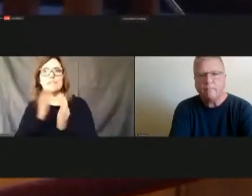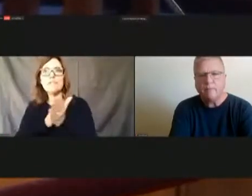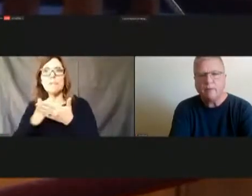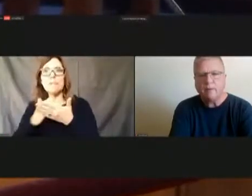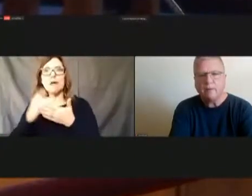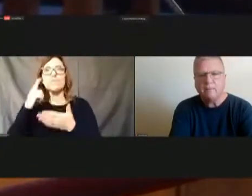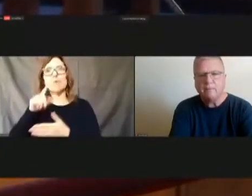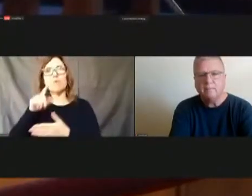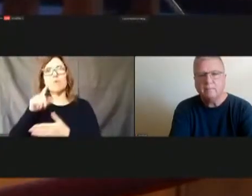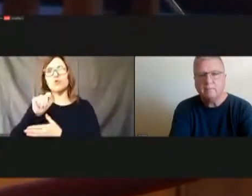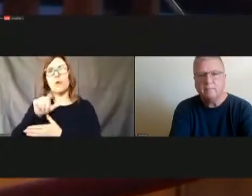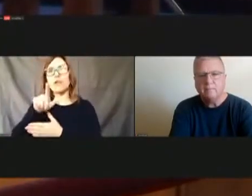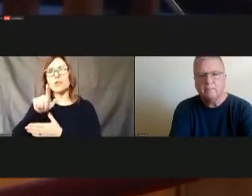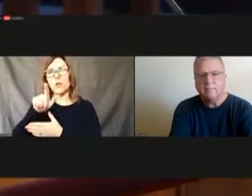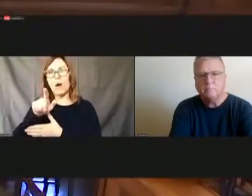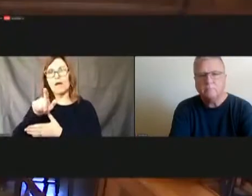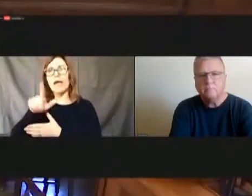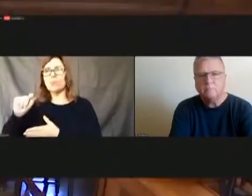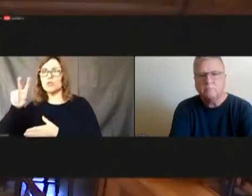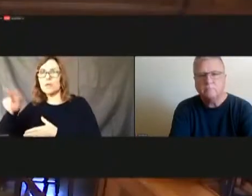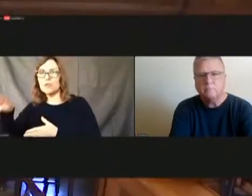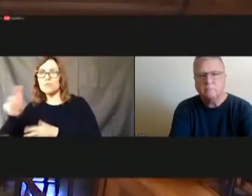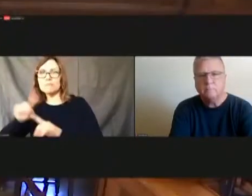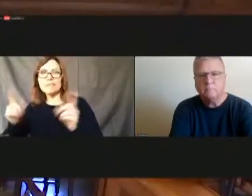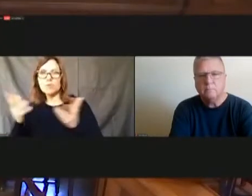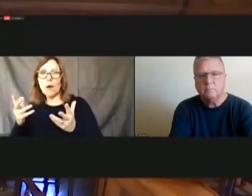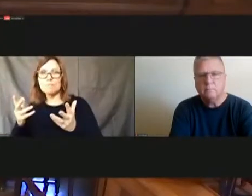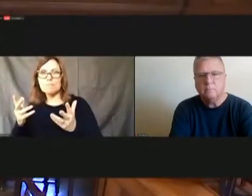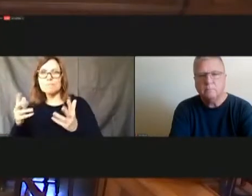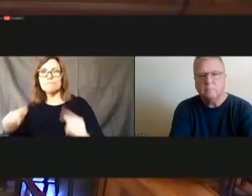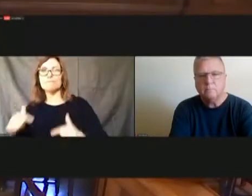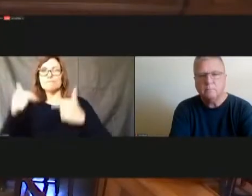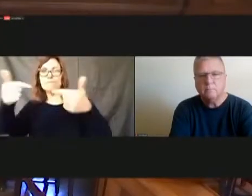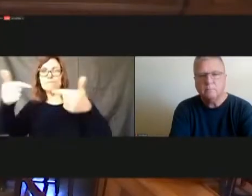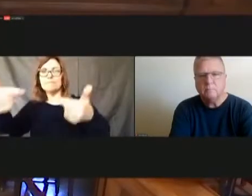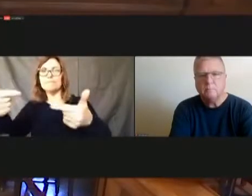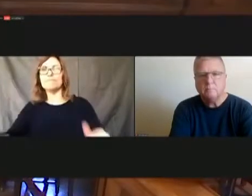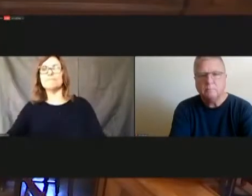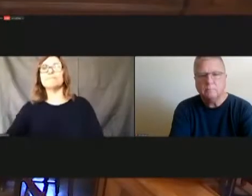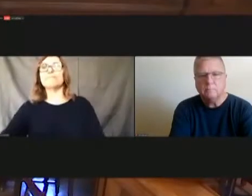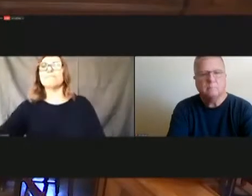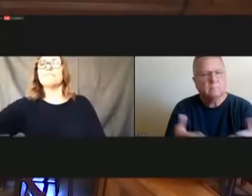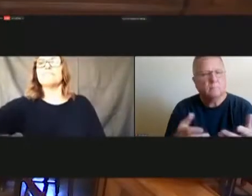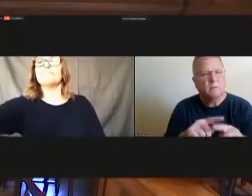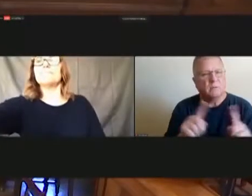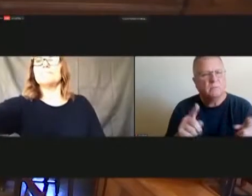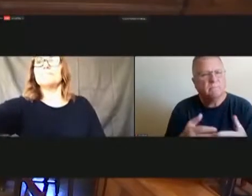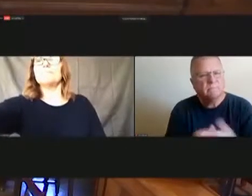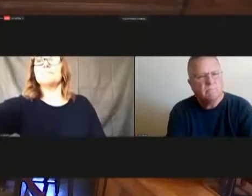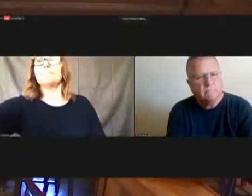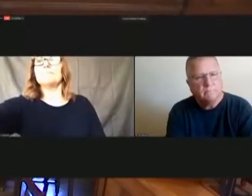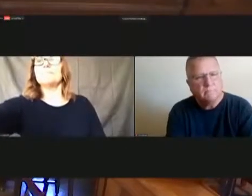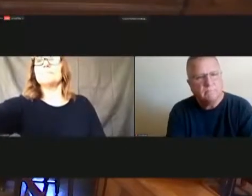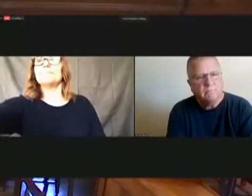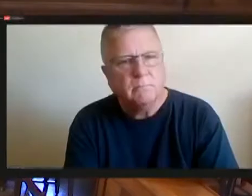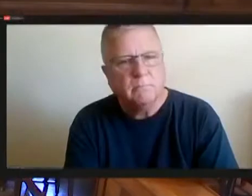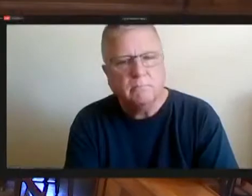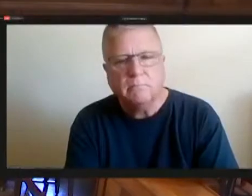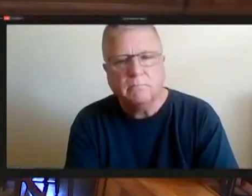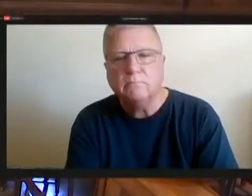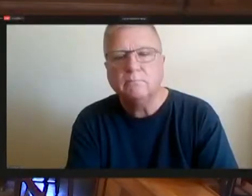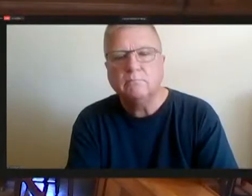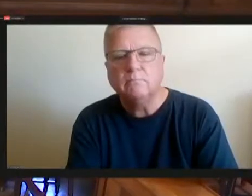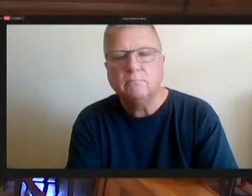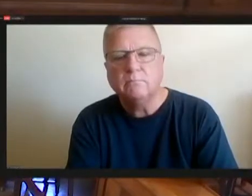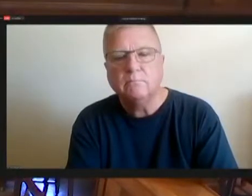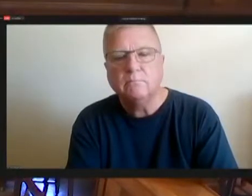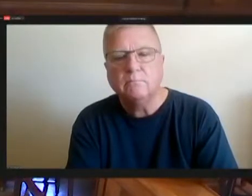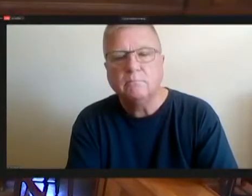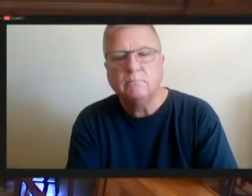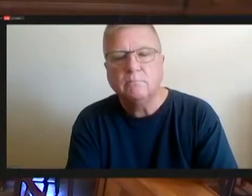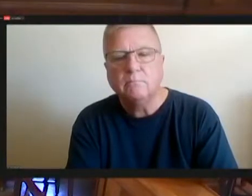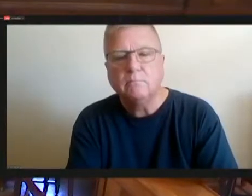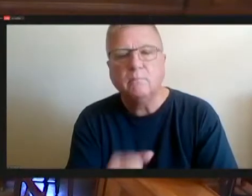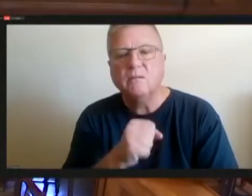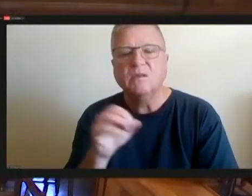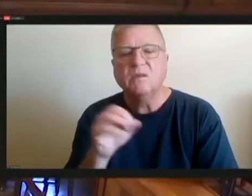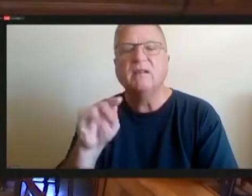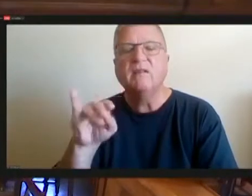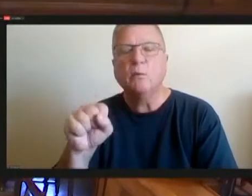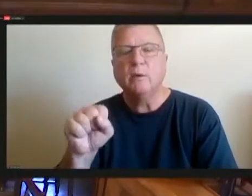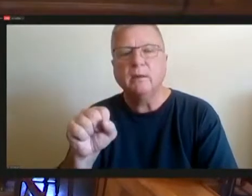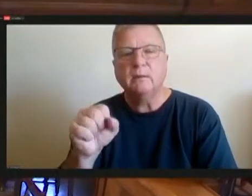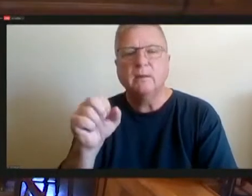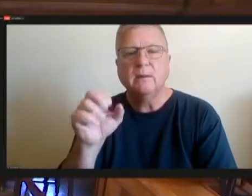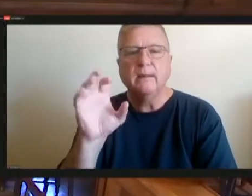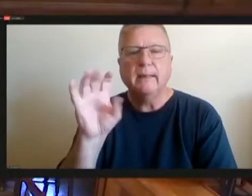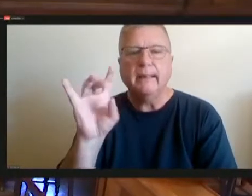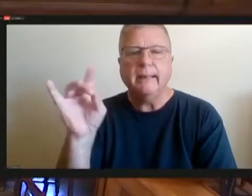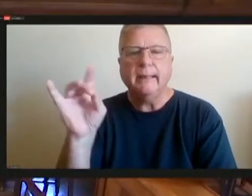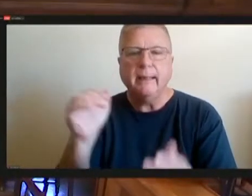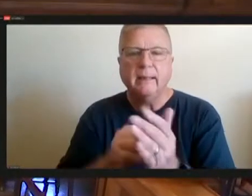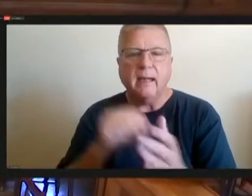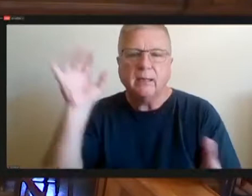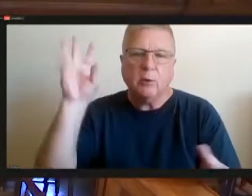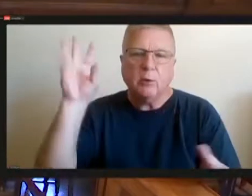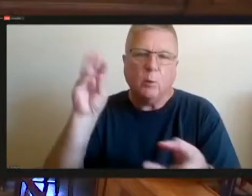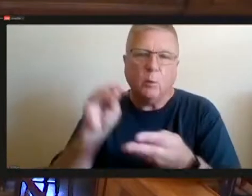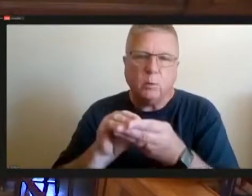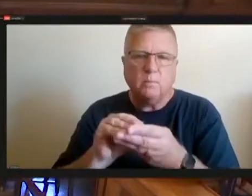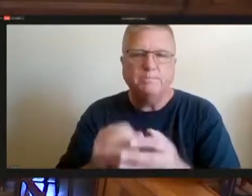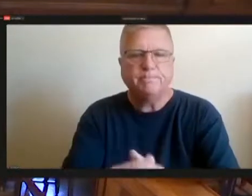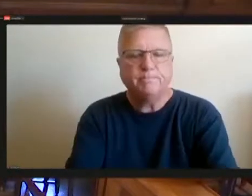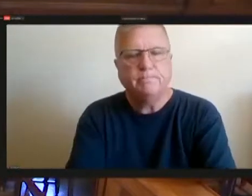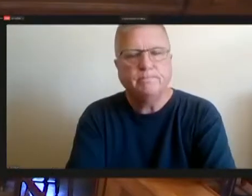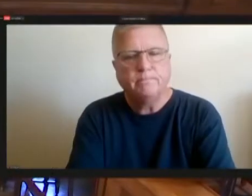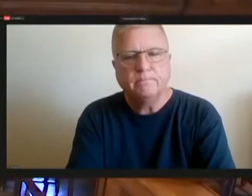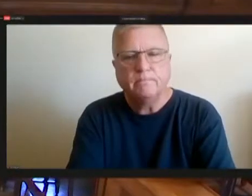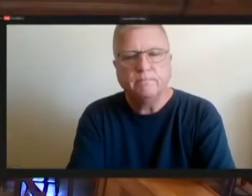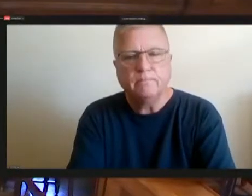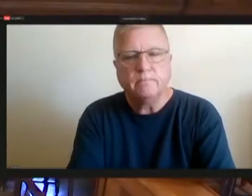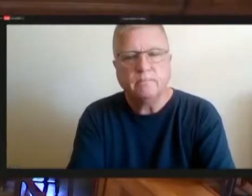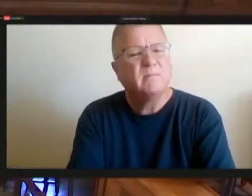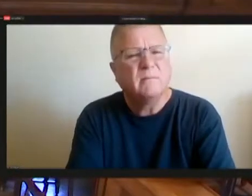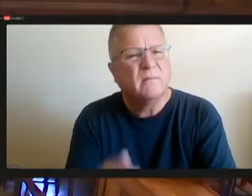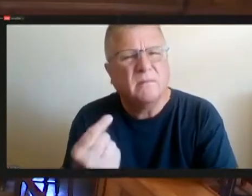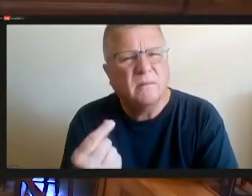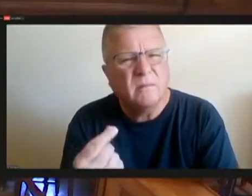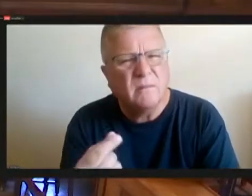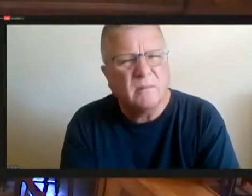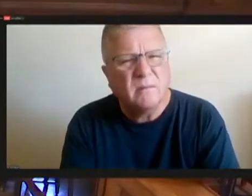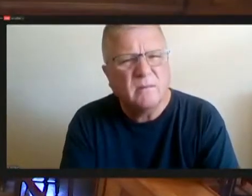At total, To me,